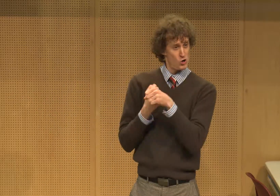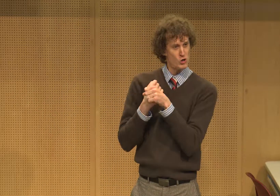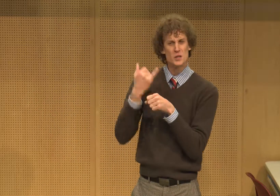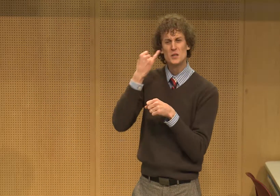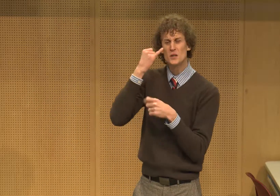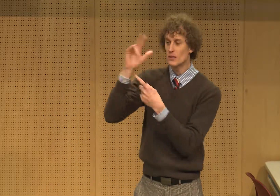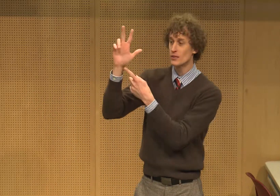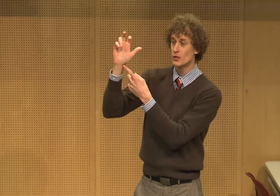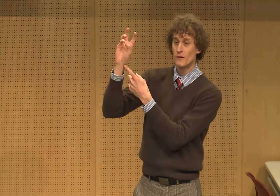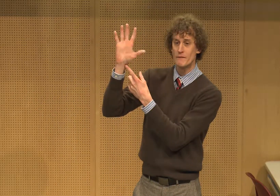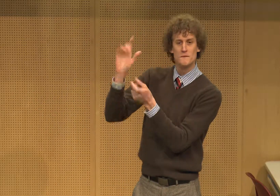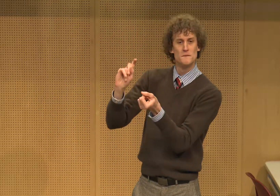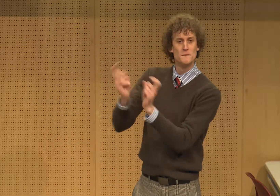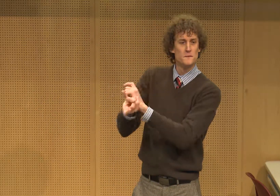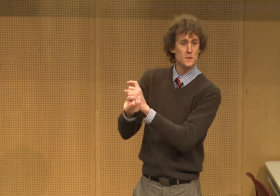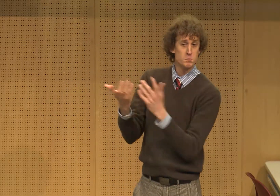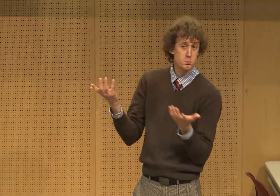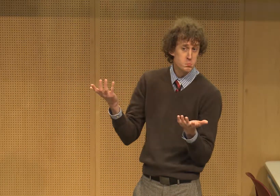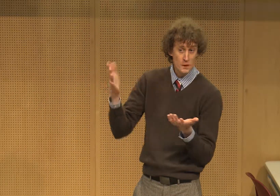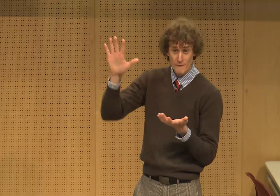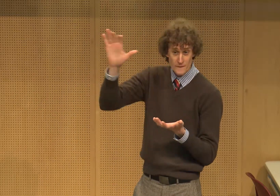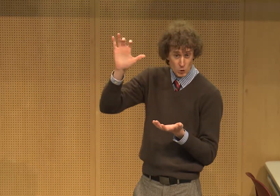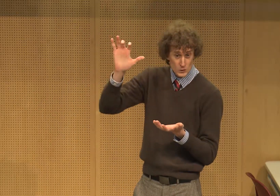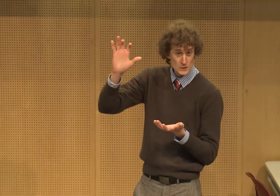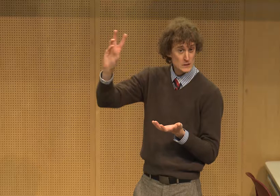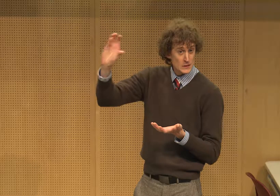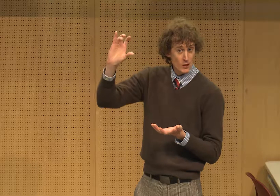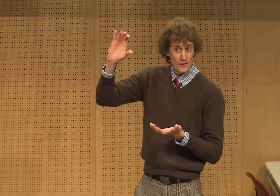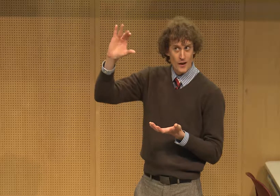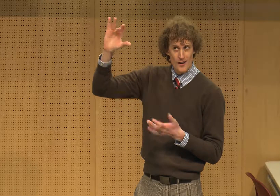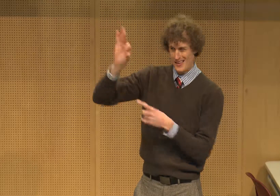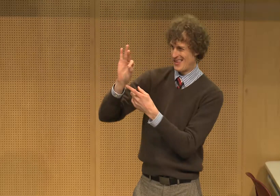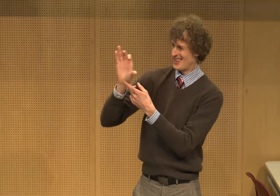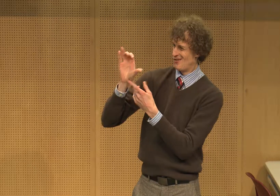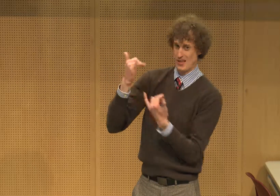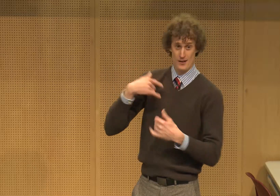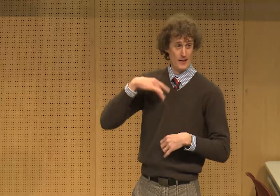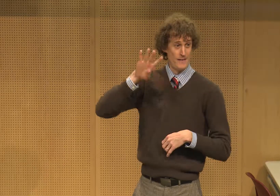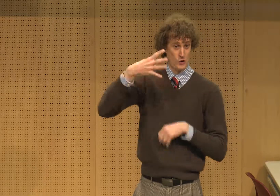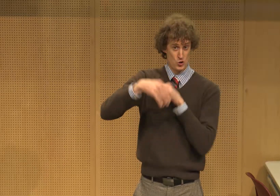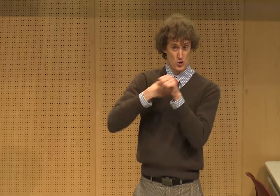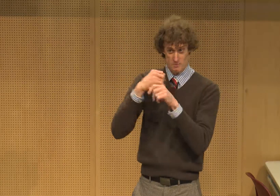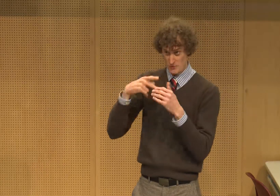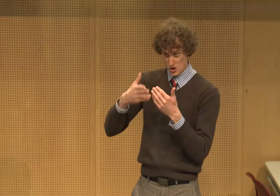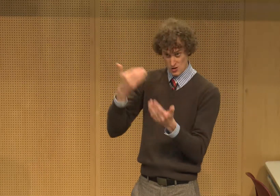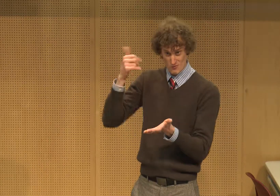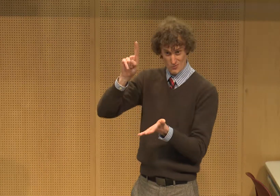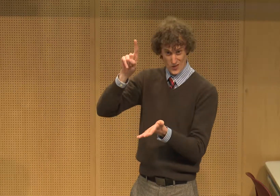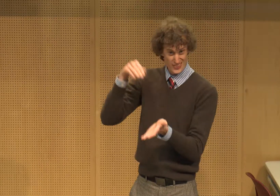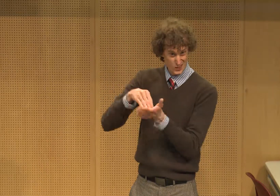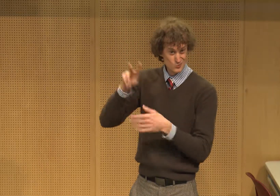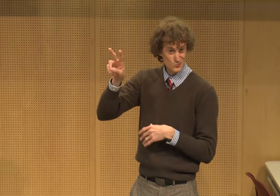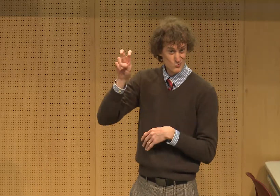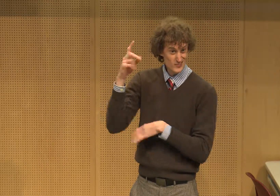and then, you know, let's say we're not talking about one year and 365 days, you know, 4 years, that's something like 1,200 days.